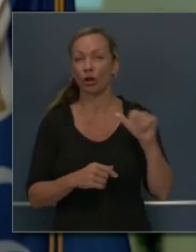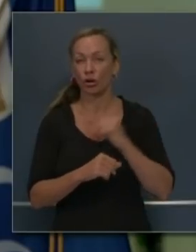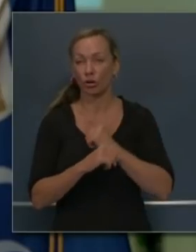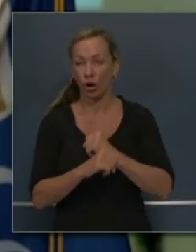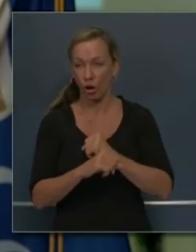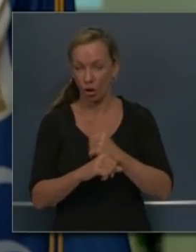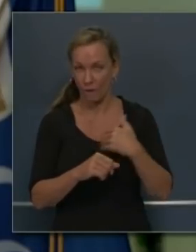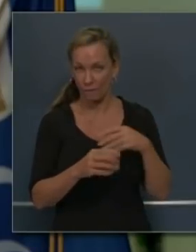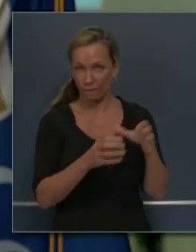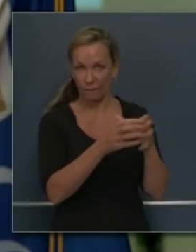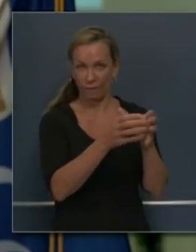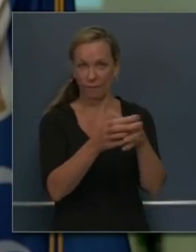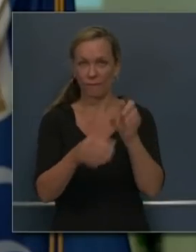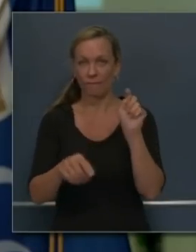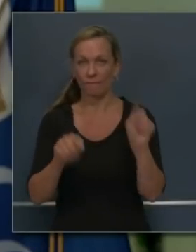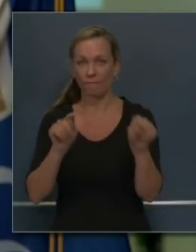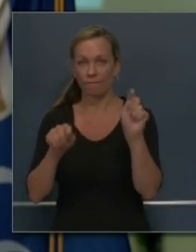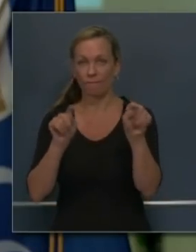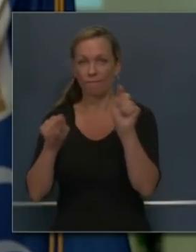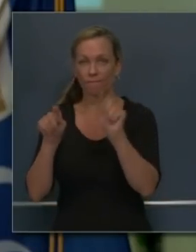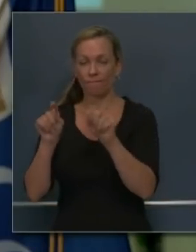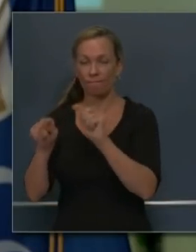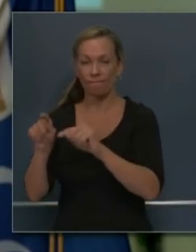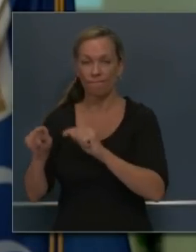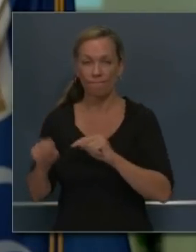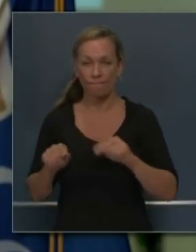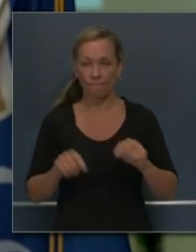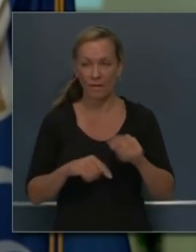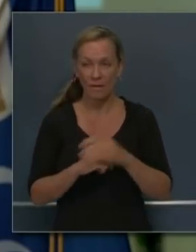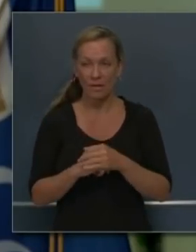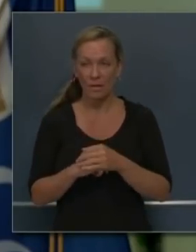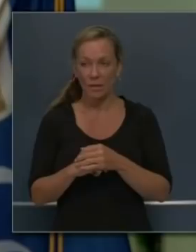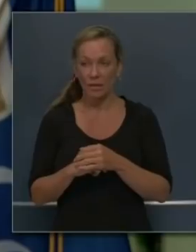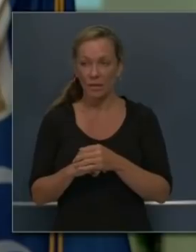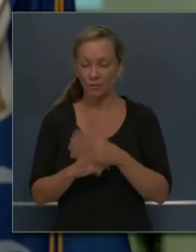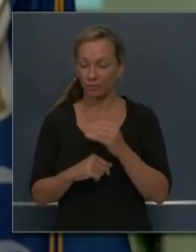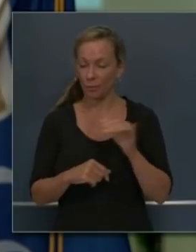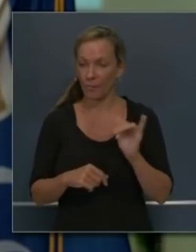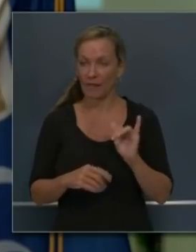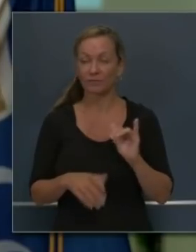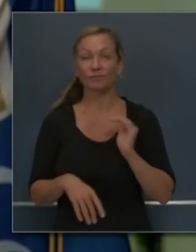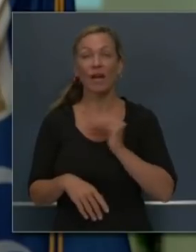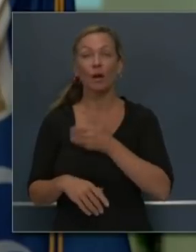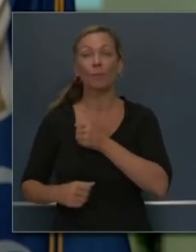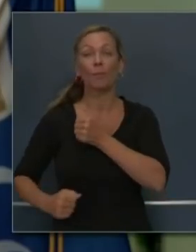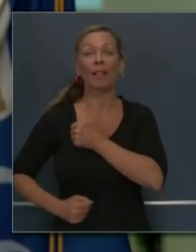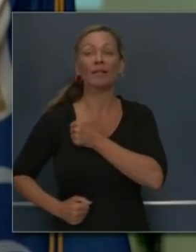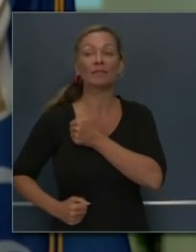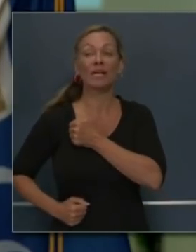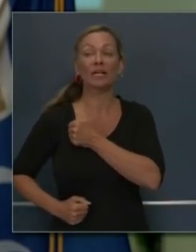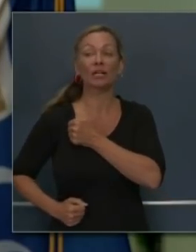OF CAL FIRE, OES AND THE GENERAL NATIONAL GUARD JUST LEFT THE SAGA AFTER BRIEFING